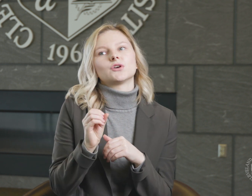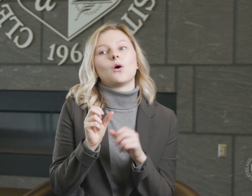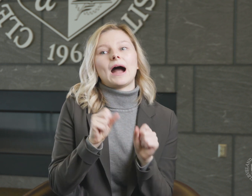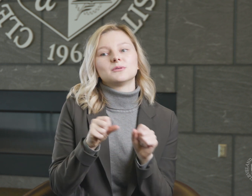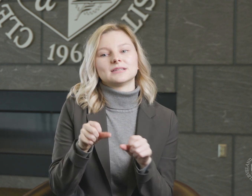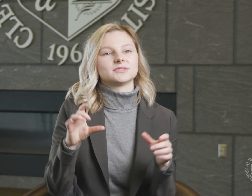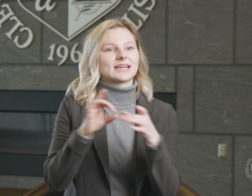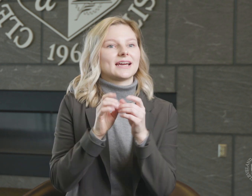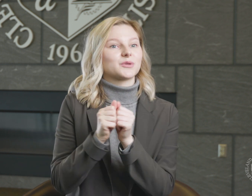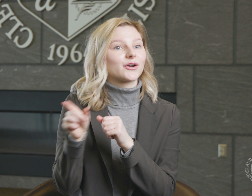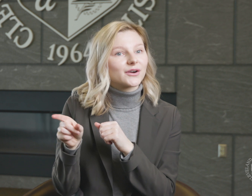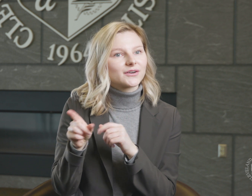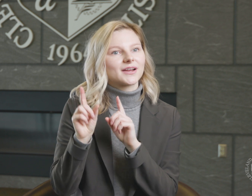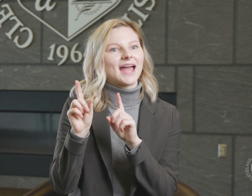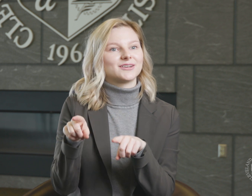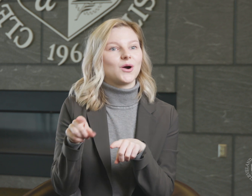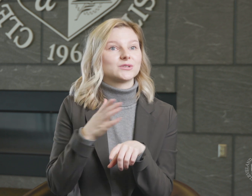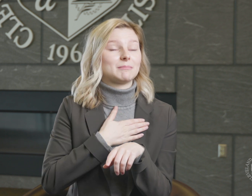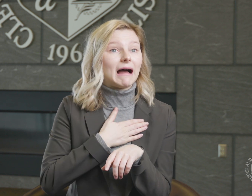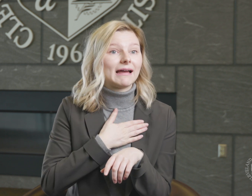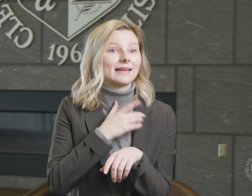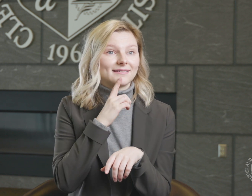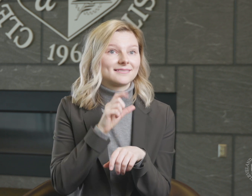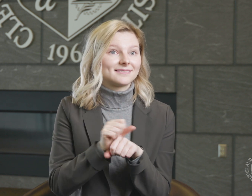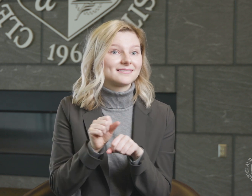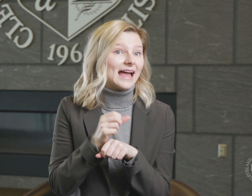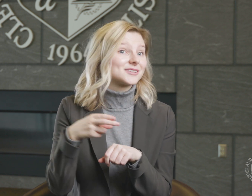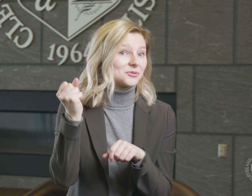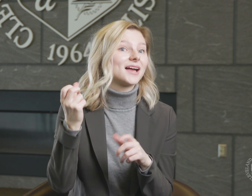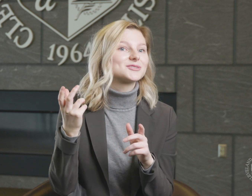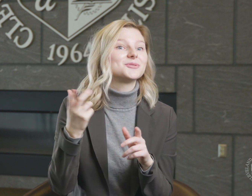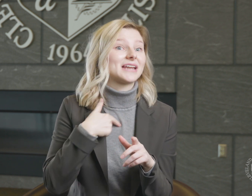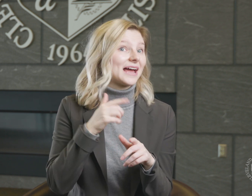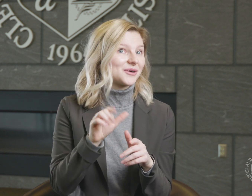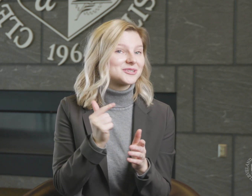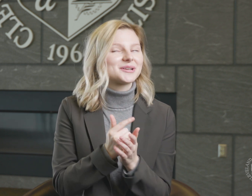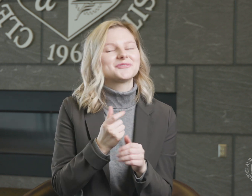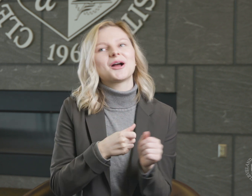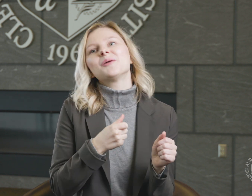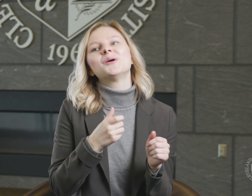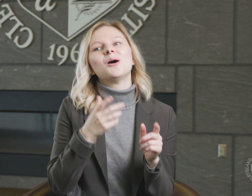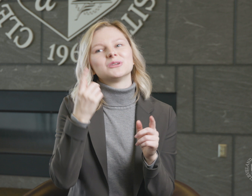so I was able to connect with her and go to my actual high school that I graduated from which I